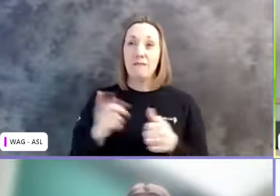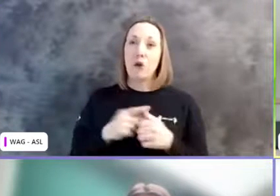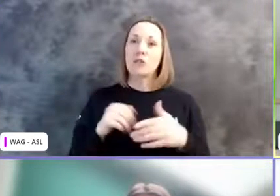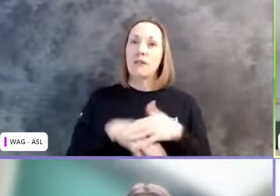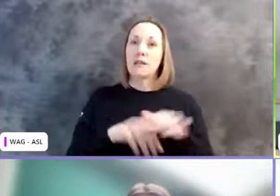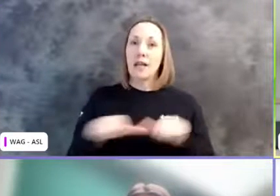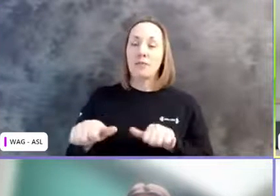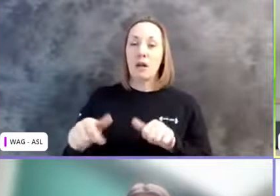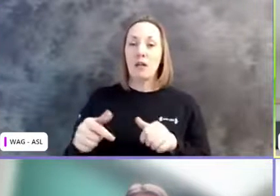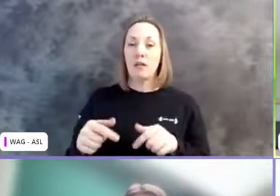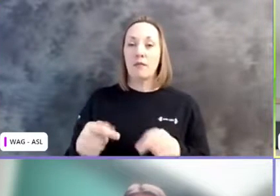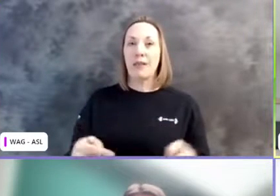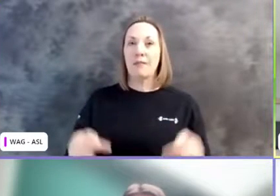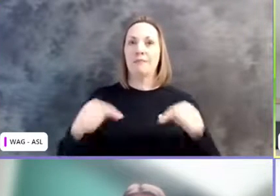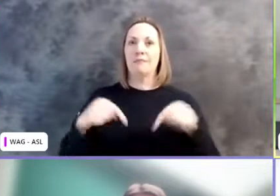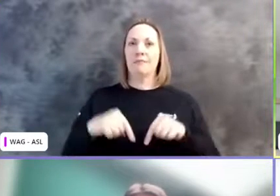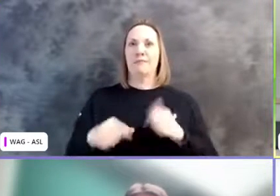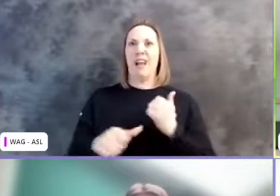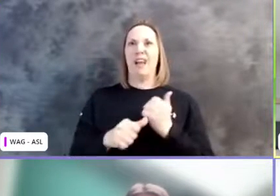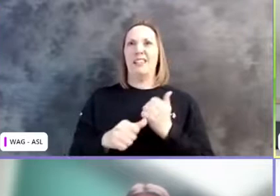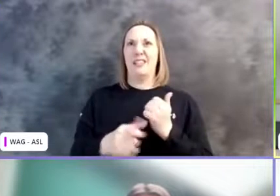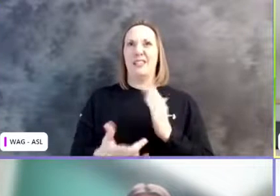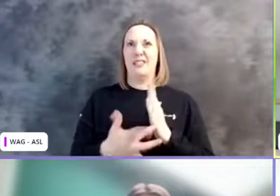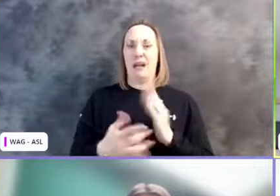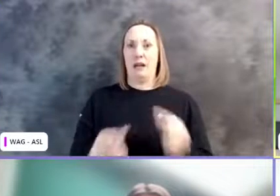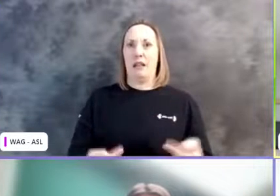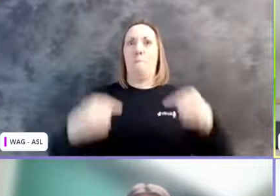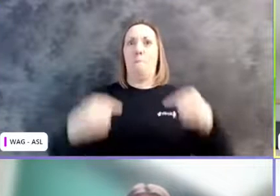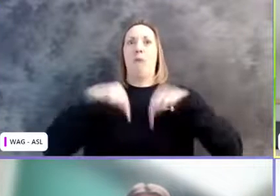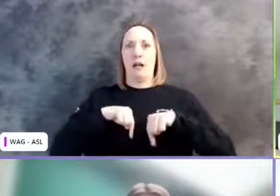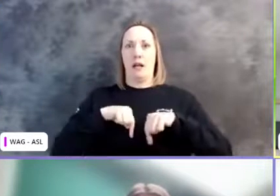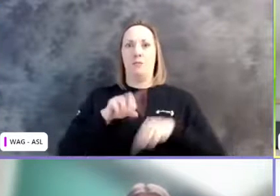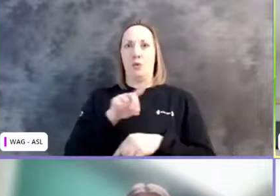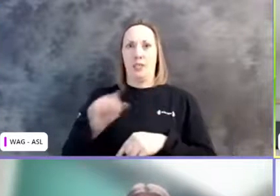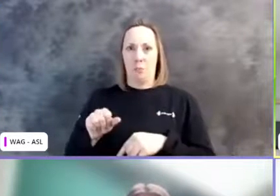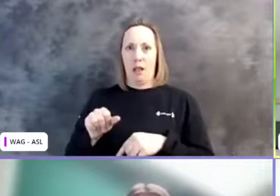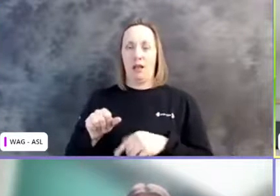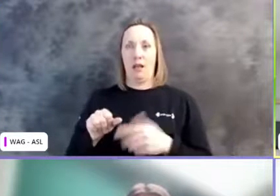this journey is going to be, and for me the accessibility and then struggle was I had a